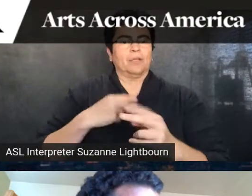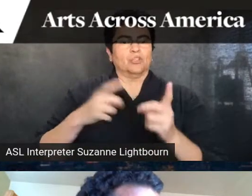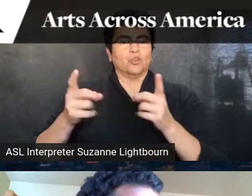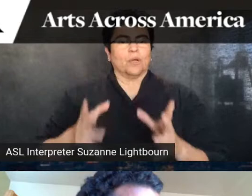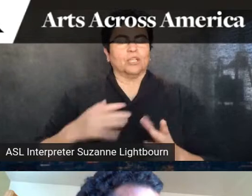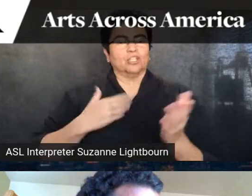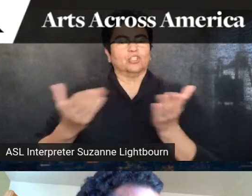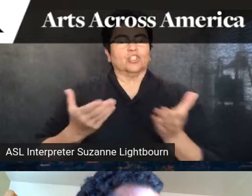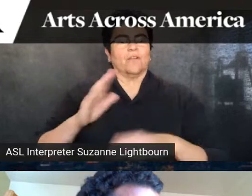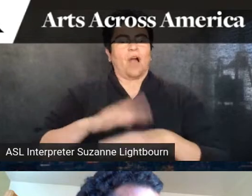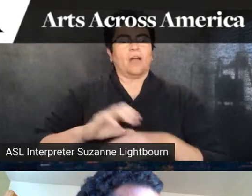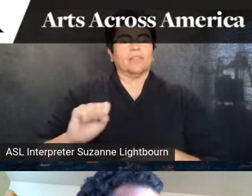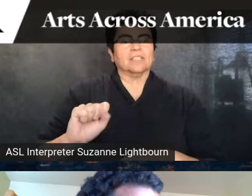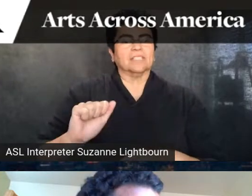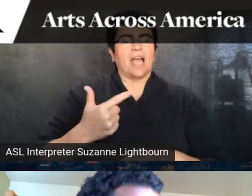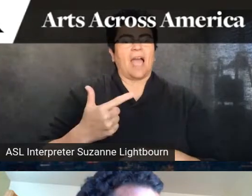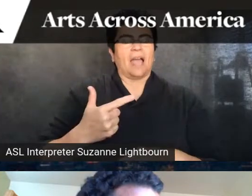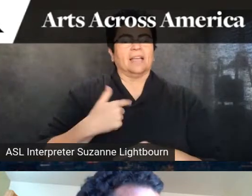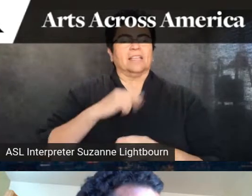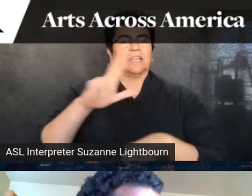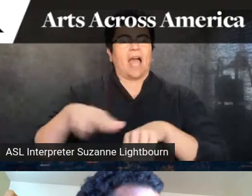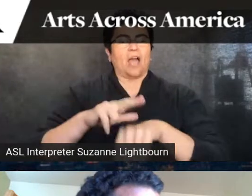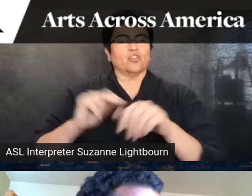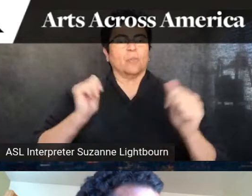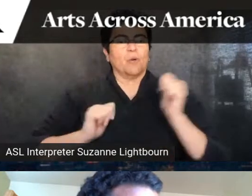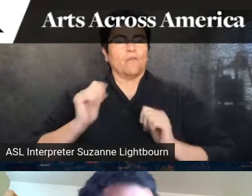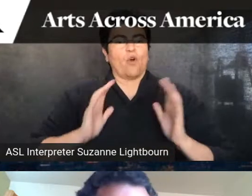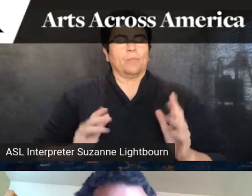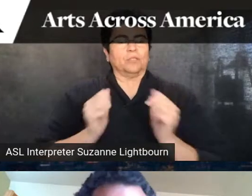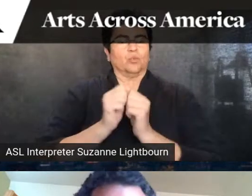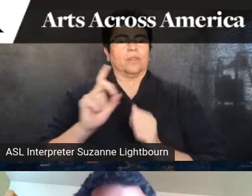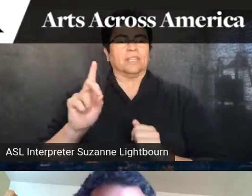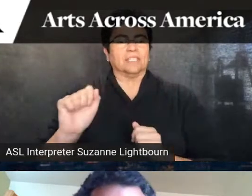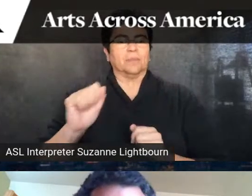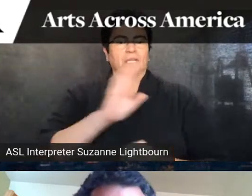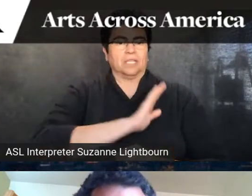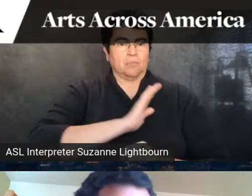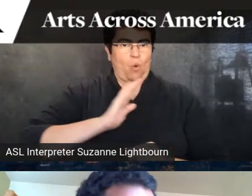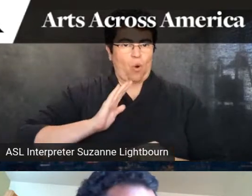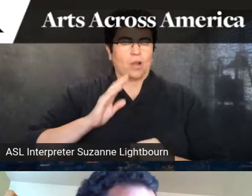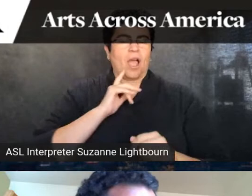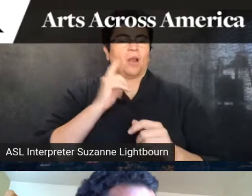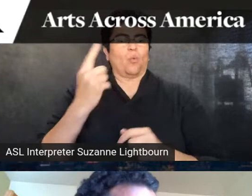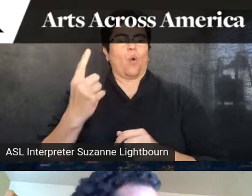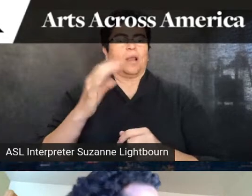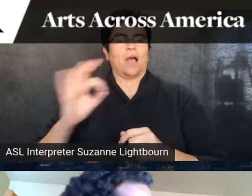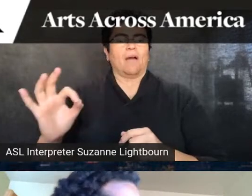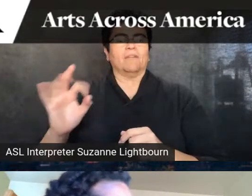SAG-AFTRA National Performers With Disabilities Board, and is one of the disabled advocates